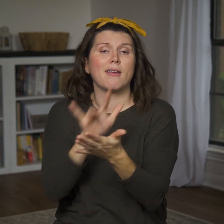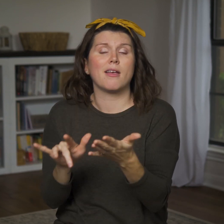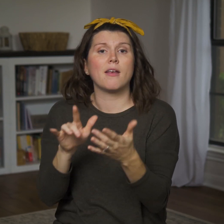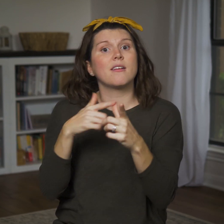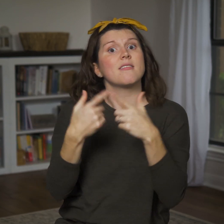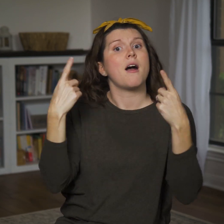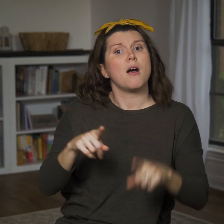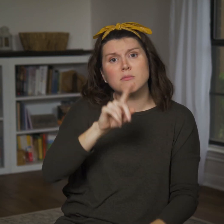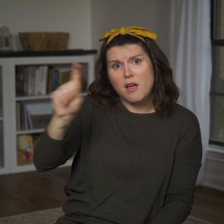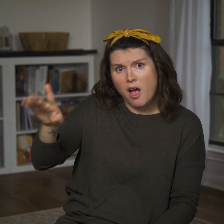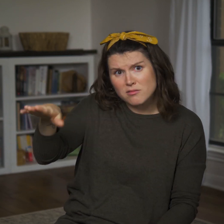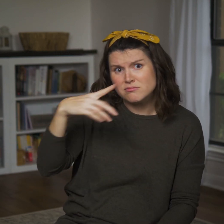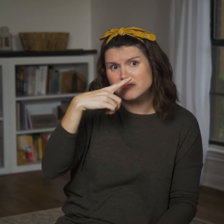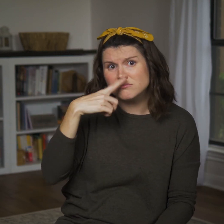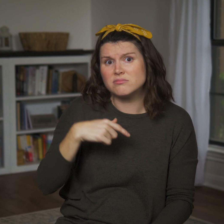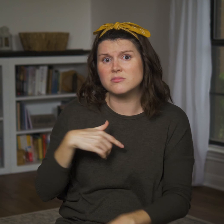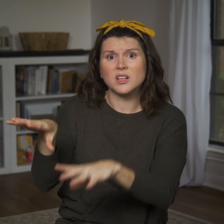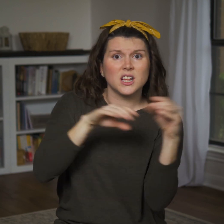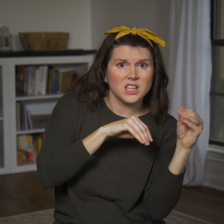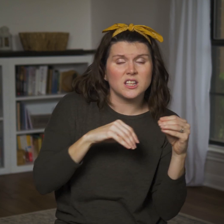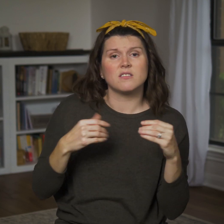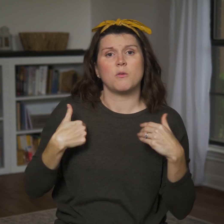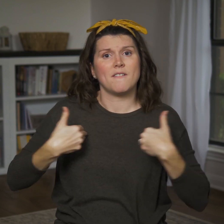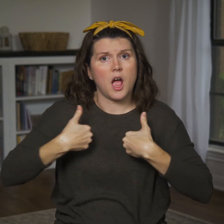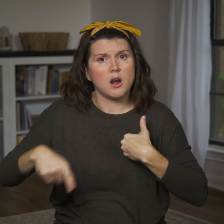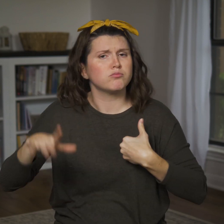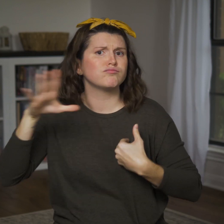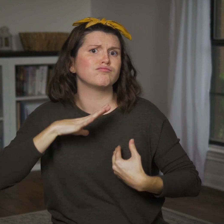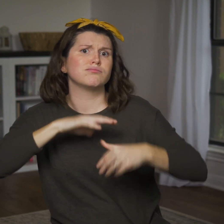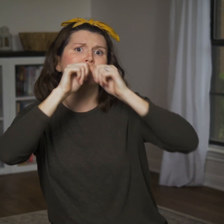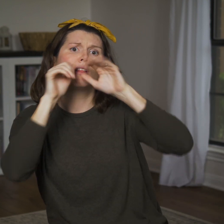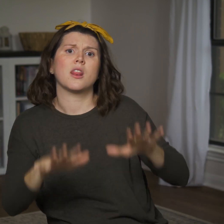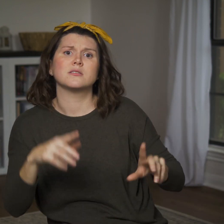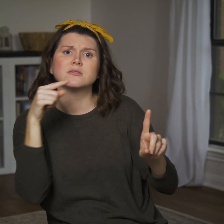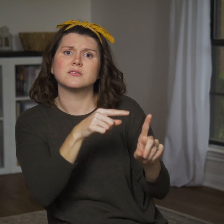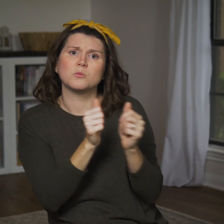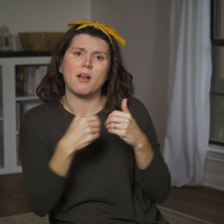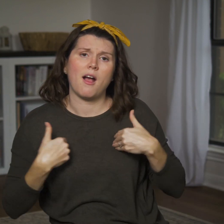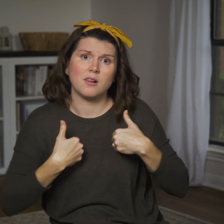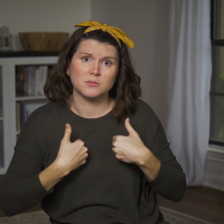and then he asked Laban to bless him with some animals when he left.